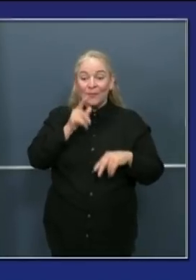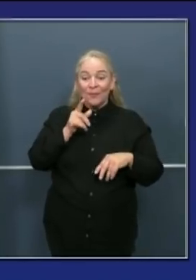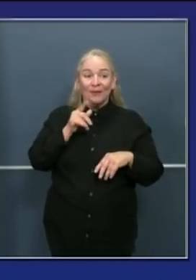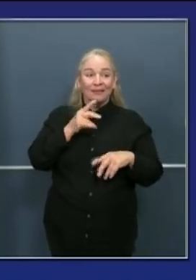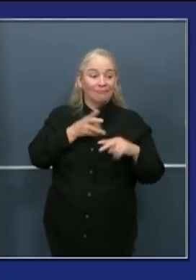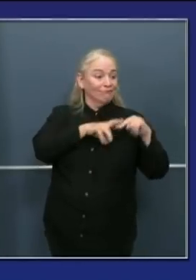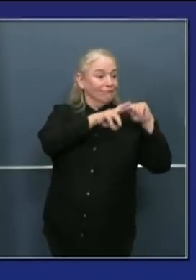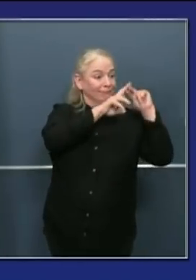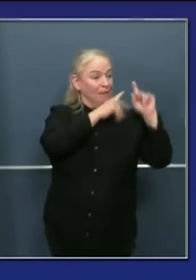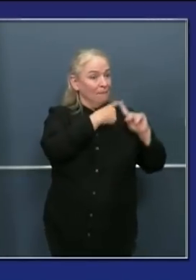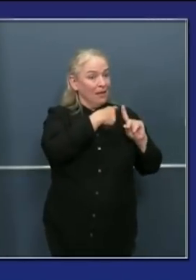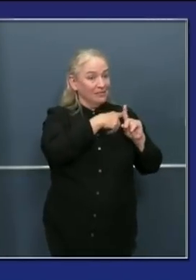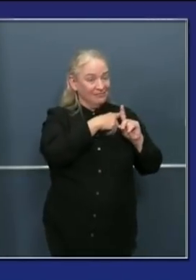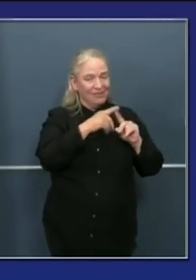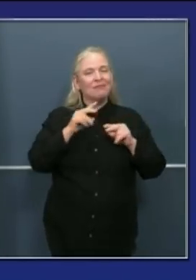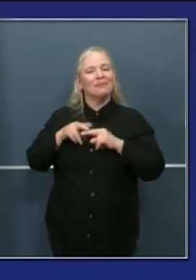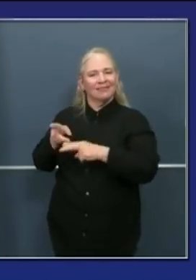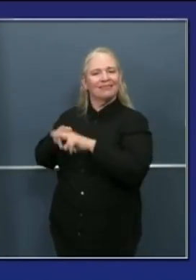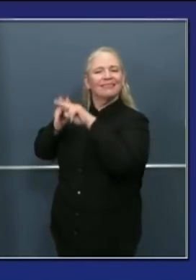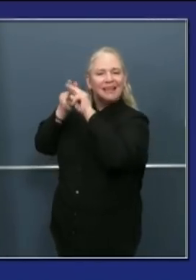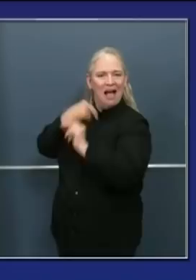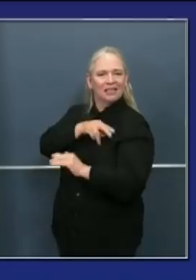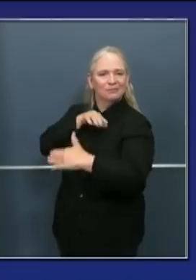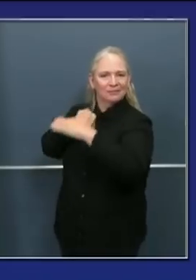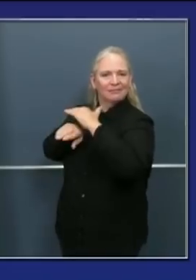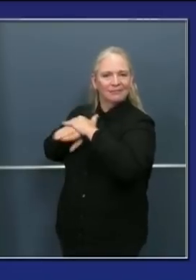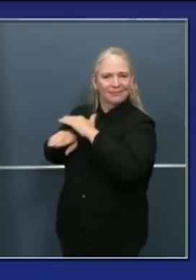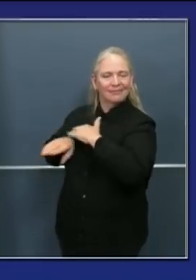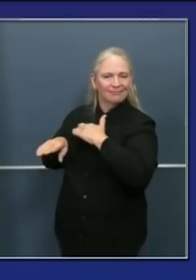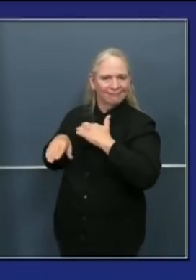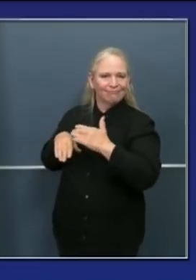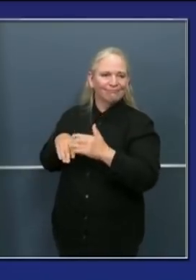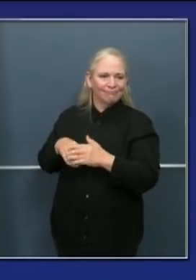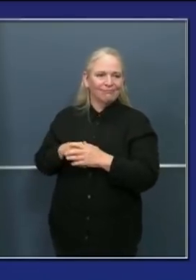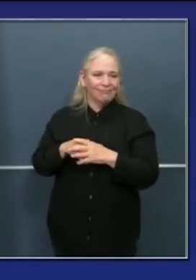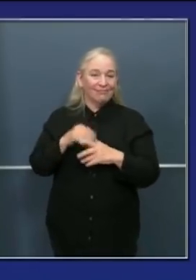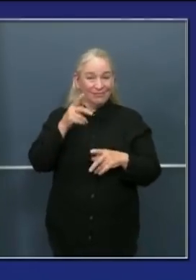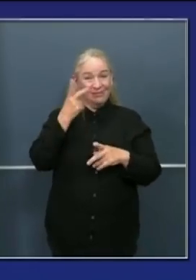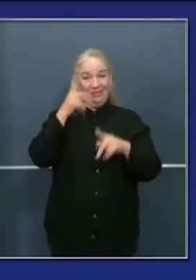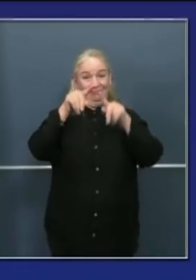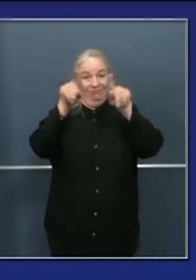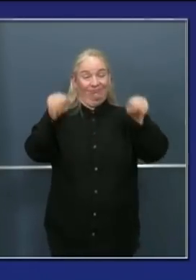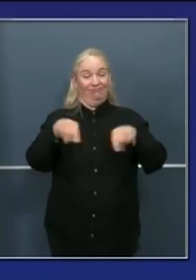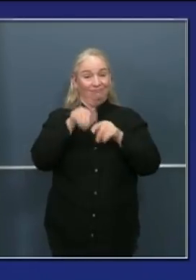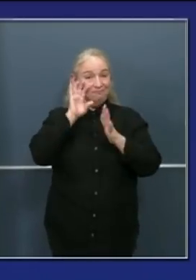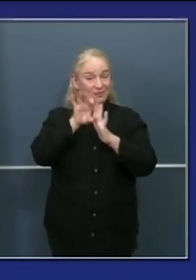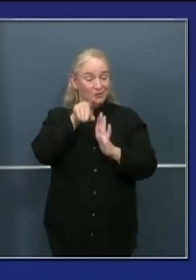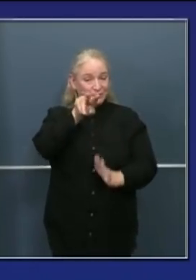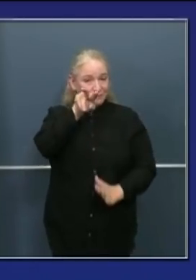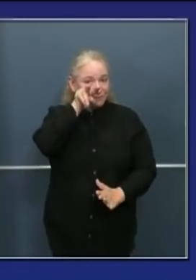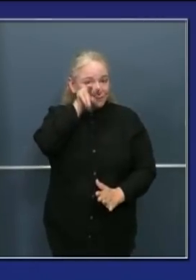THE HOSPITALIZATION SLIDES. WHEN YOU SEE A POSITIVITY RATE INCREASE, YOU'LL LIKELY SEE A HOSPITALIZATION RATE INCREASE.